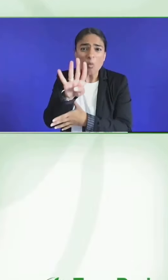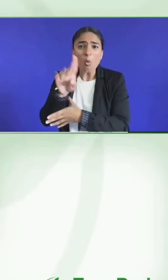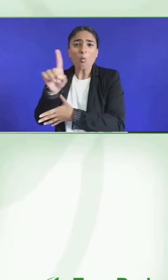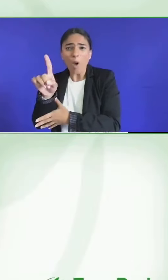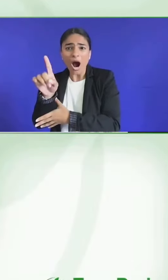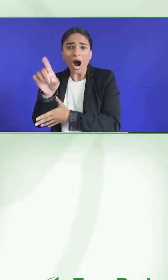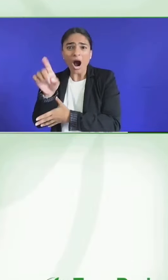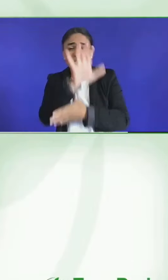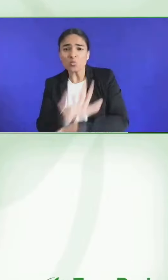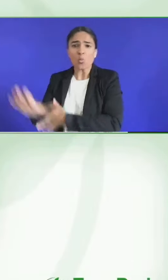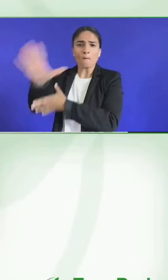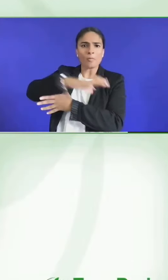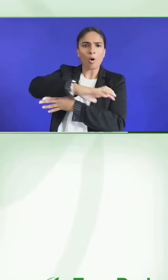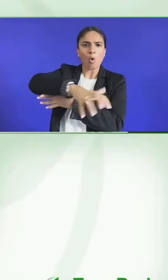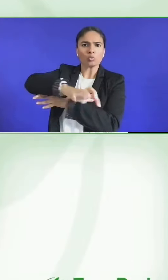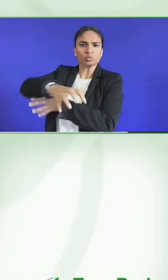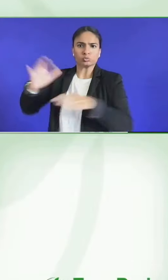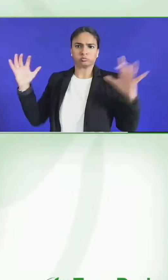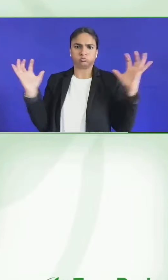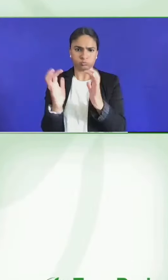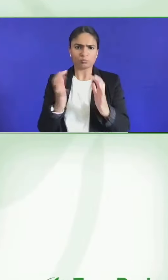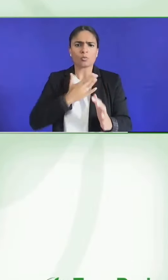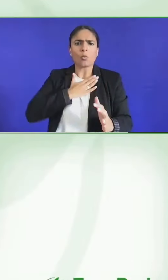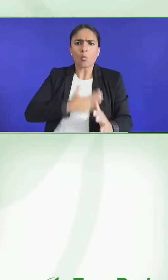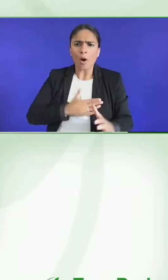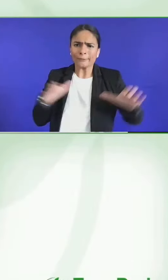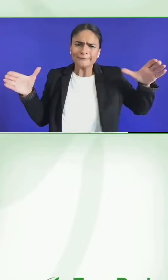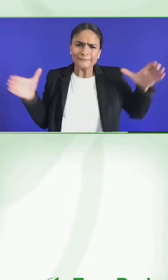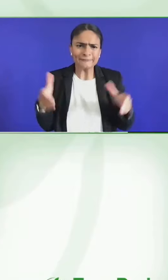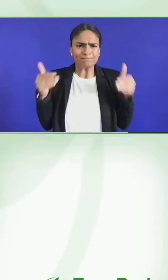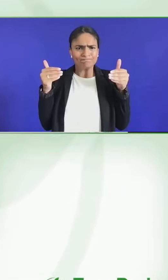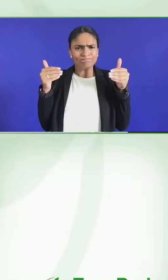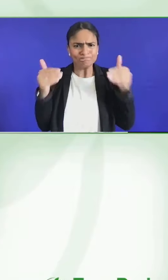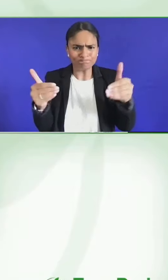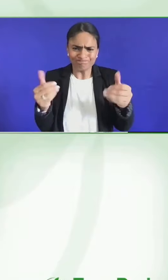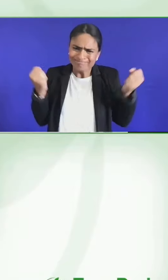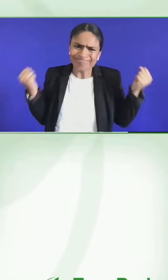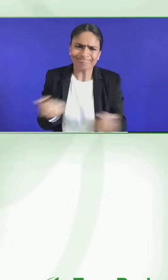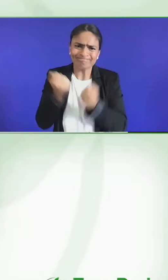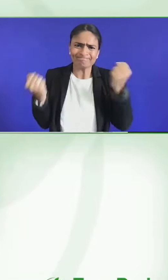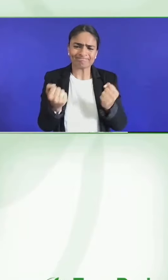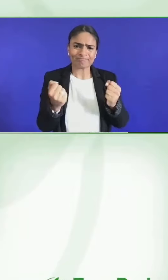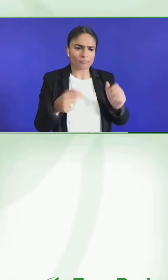So today we are going to be talking about personal care and caretaking. Quite a big word.